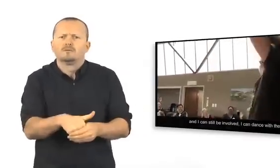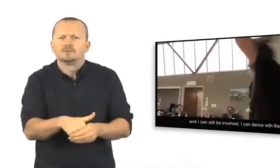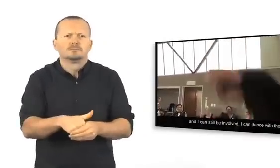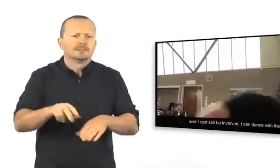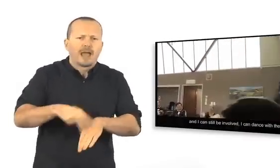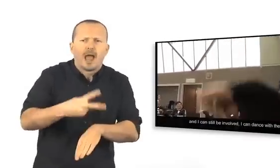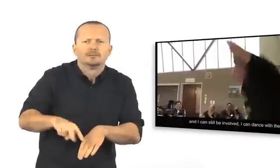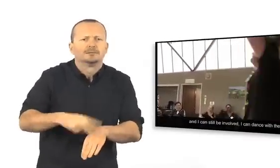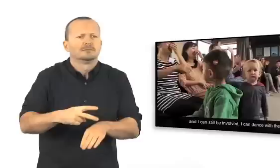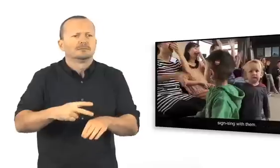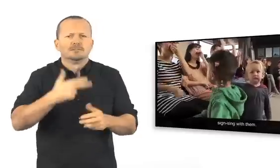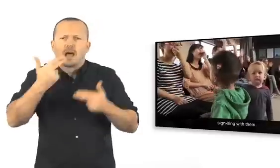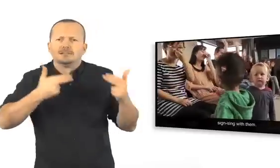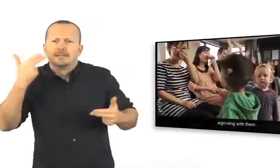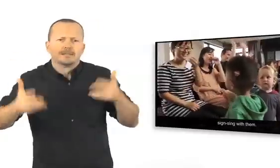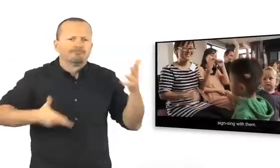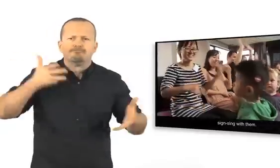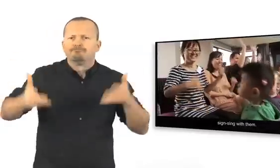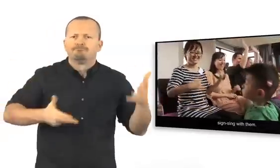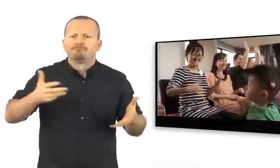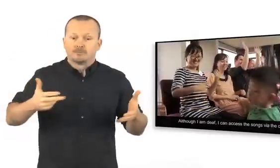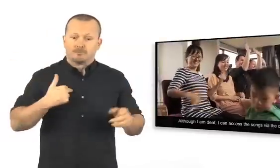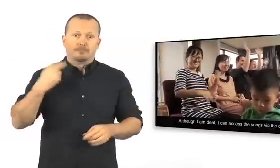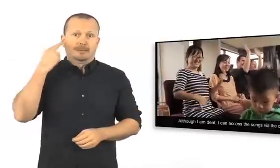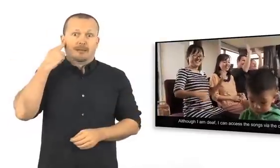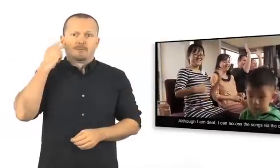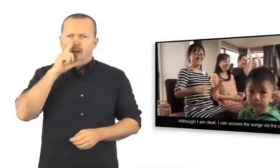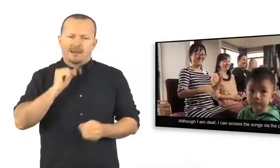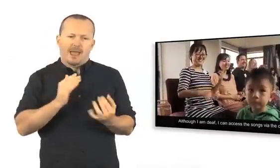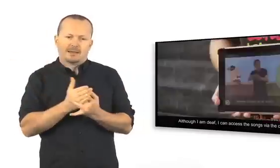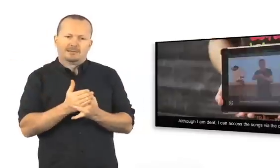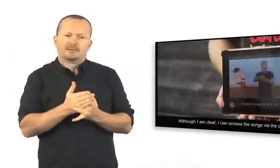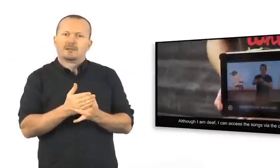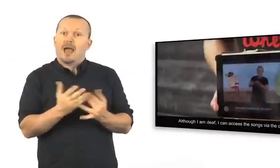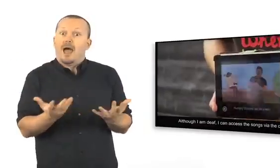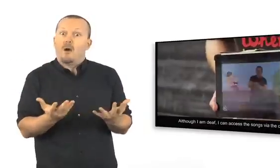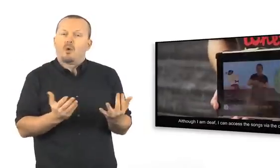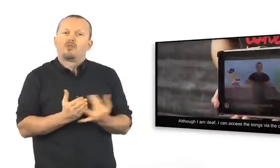I can dance with them, sign-sing with them. Although I am Deaf, I can access the songs